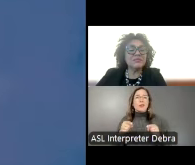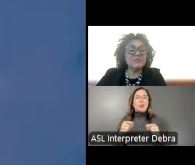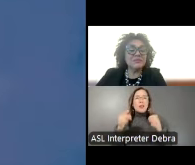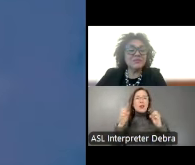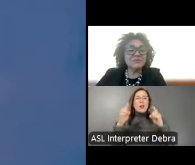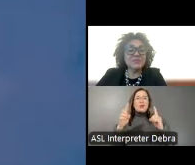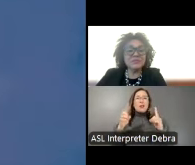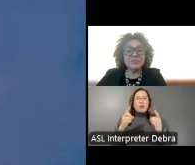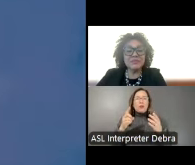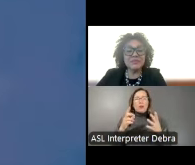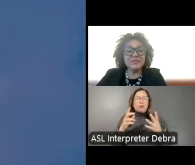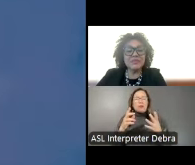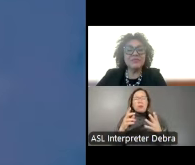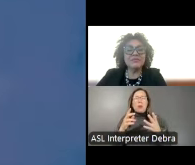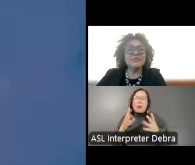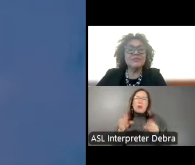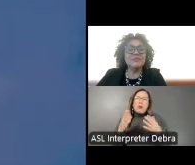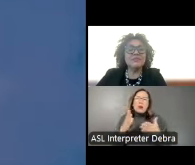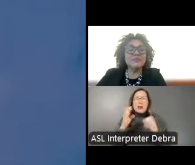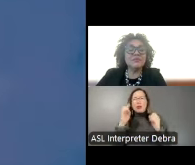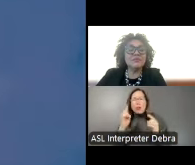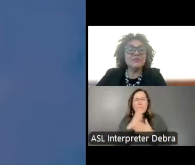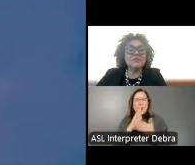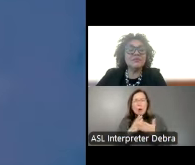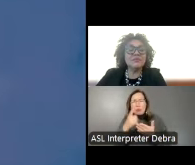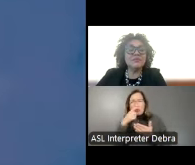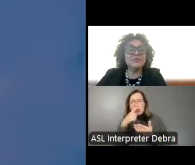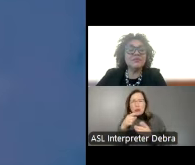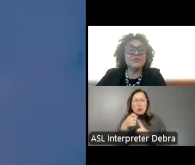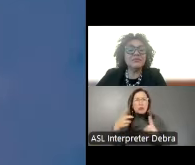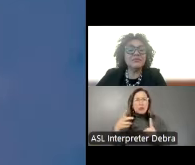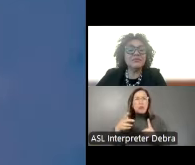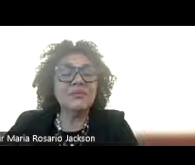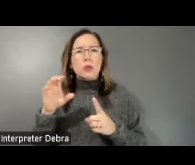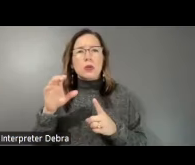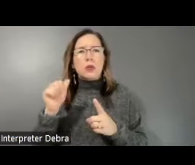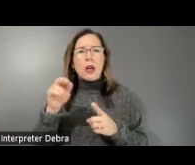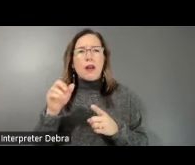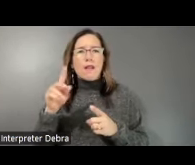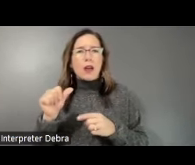component as well. Could you please talk to us about Caravana Cultural and what motivated